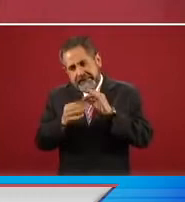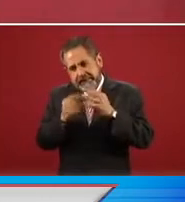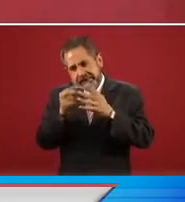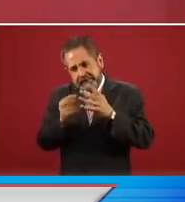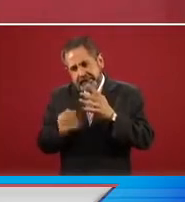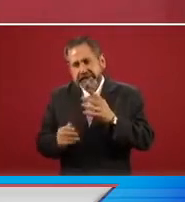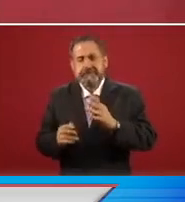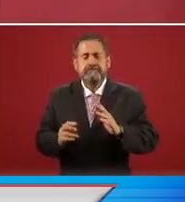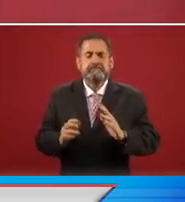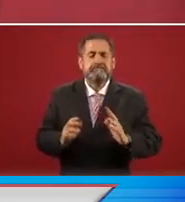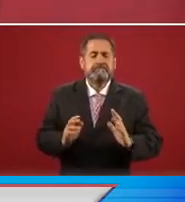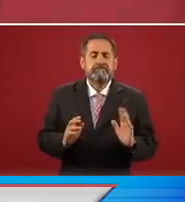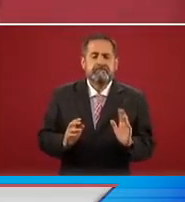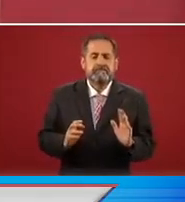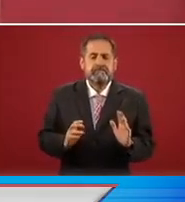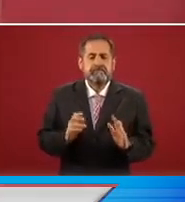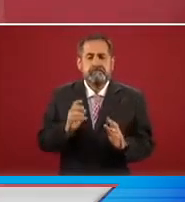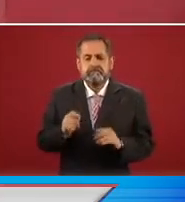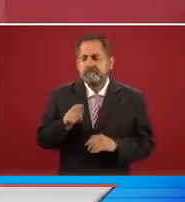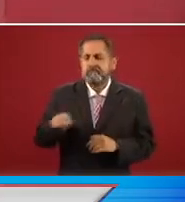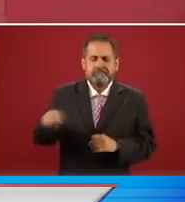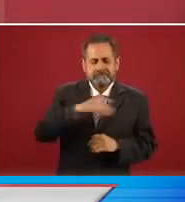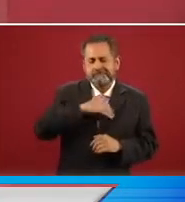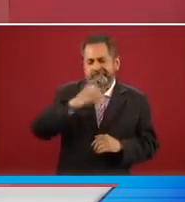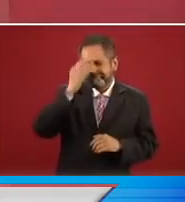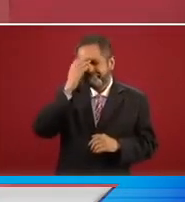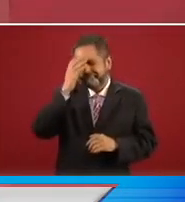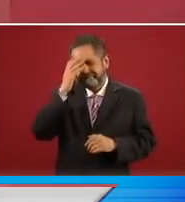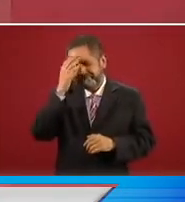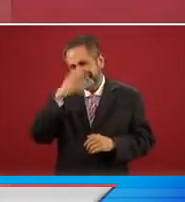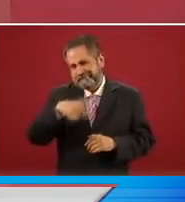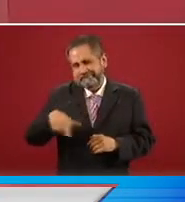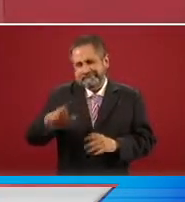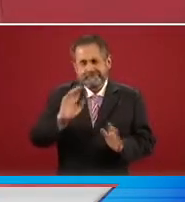there are millions of pesos of the union, companies and people who have been abandoned